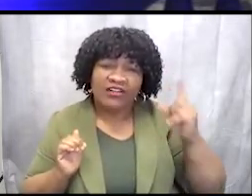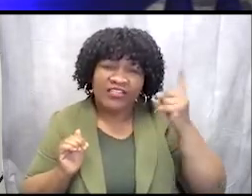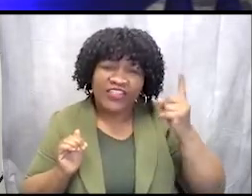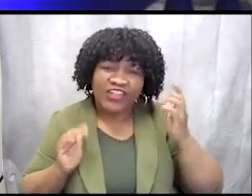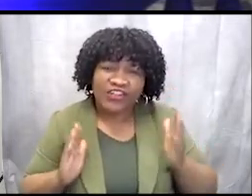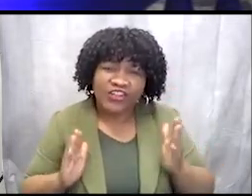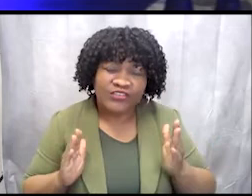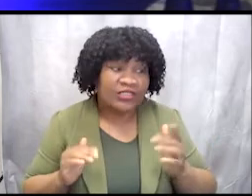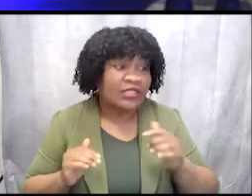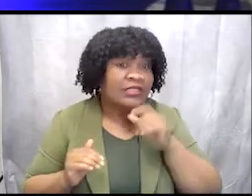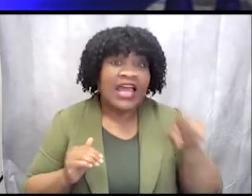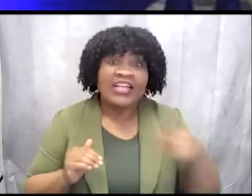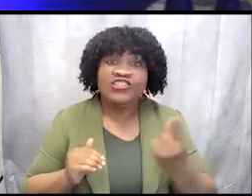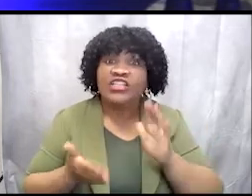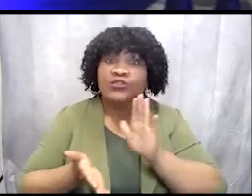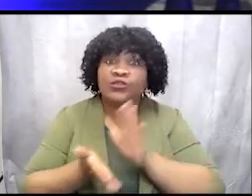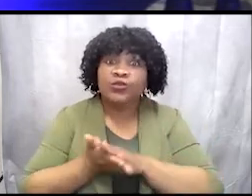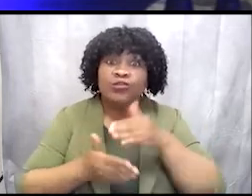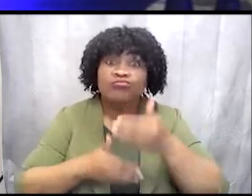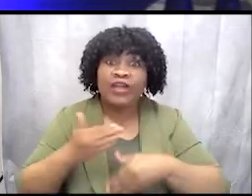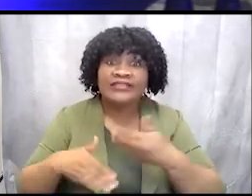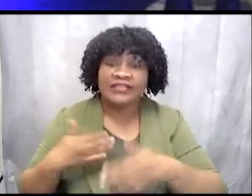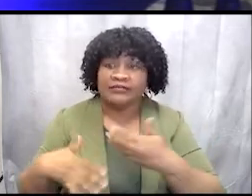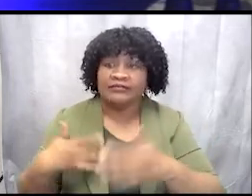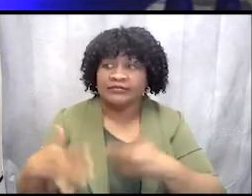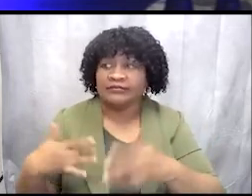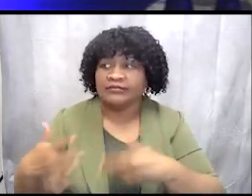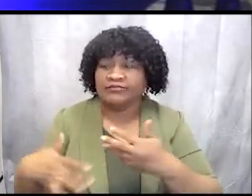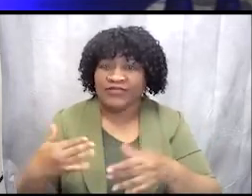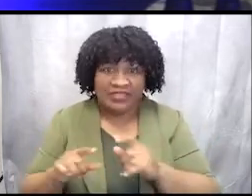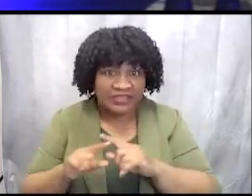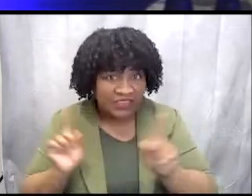what I call a schooling process, which is very different